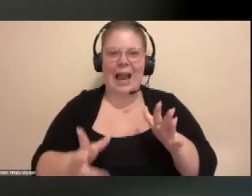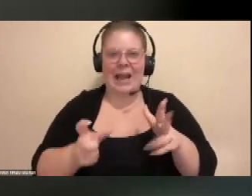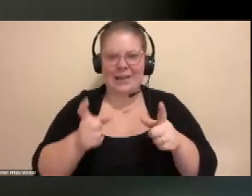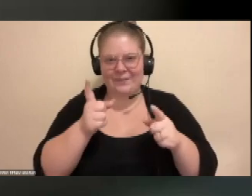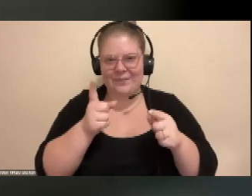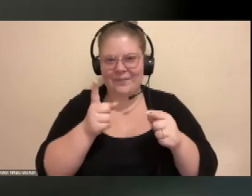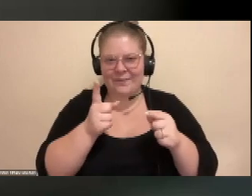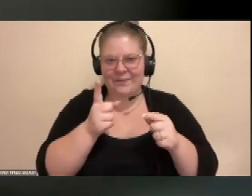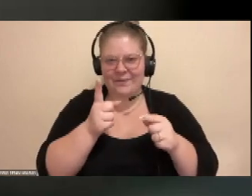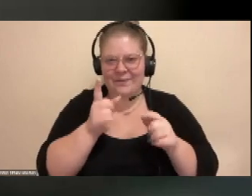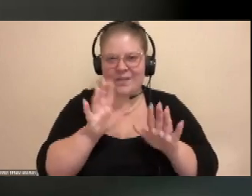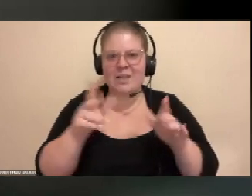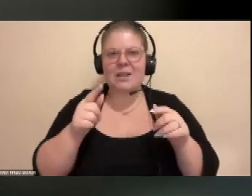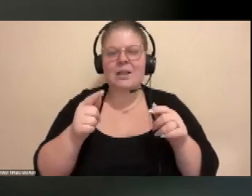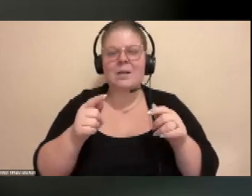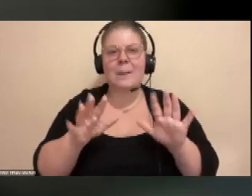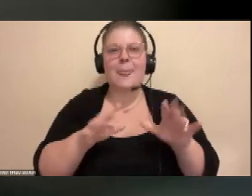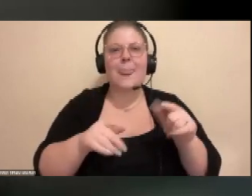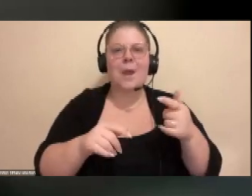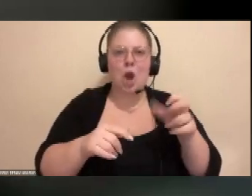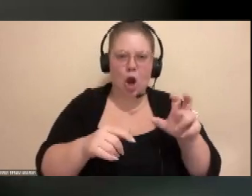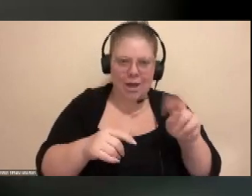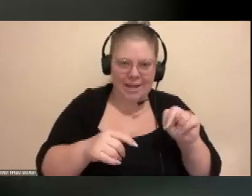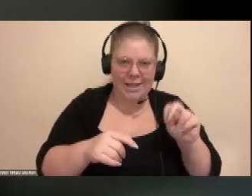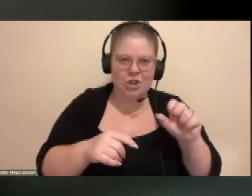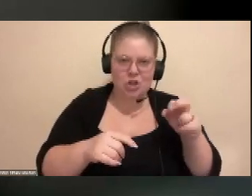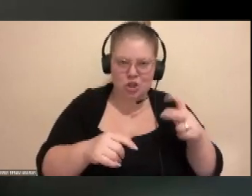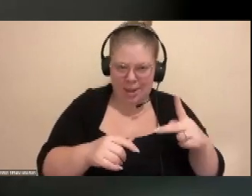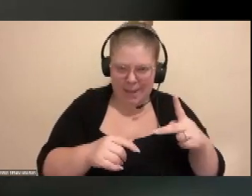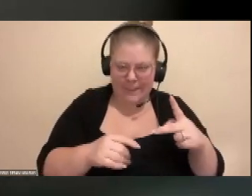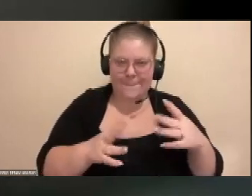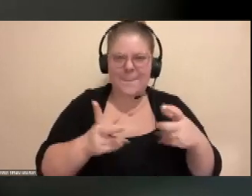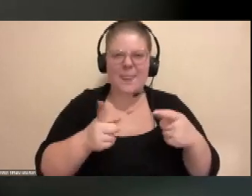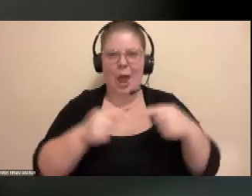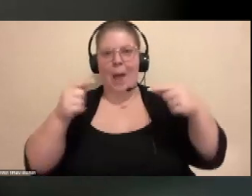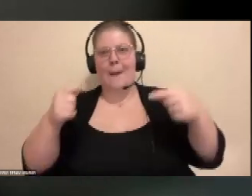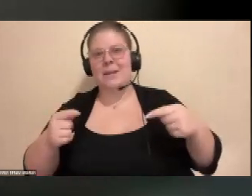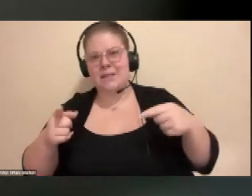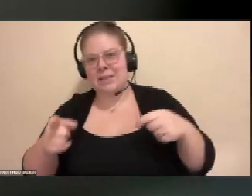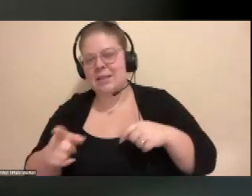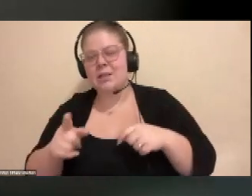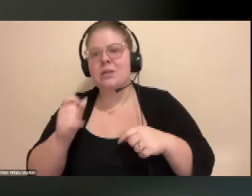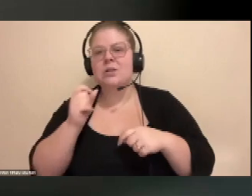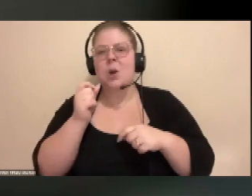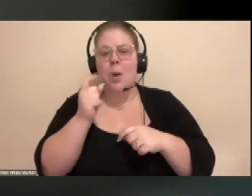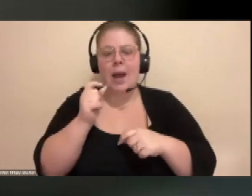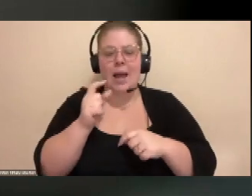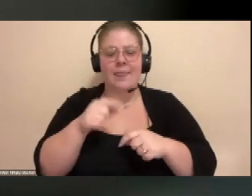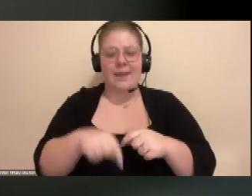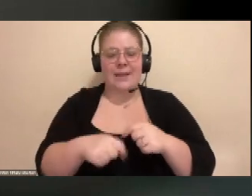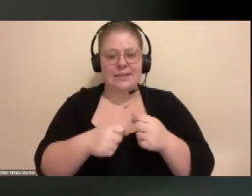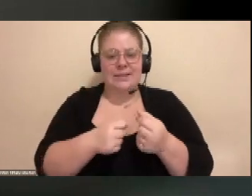guardianship to as a field. We've embraced supported decision making.